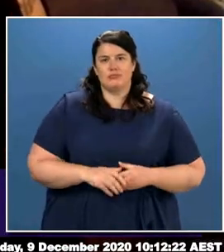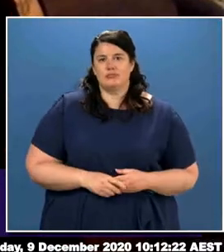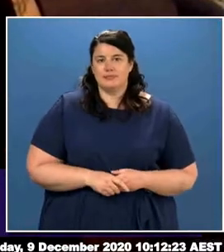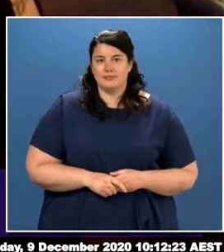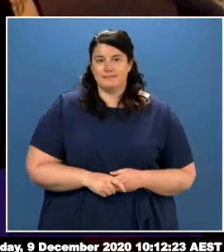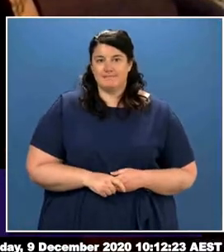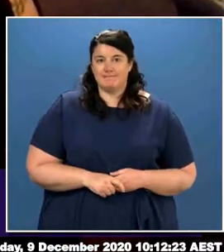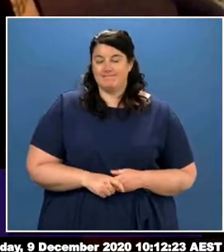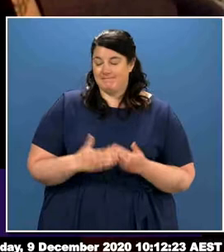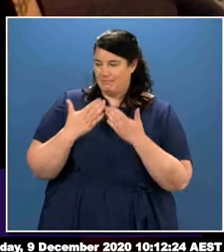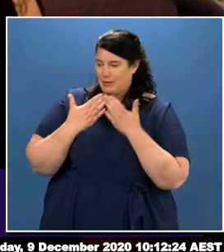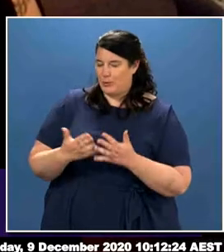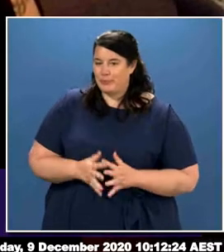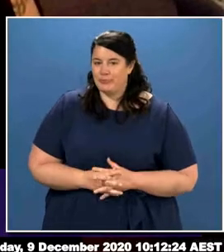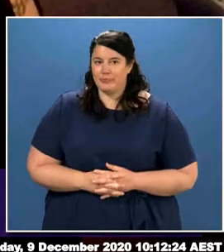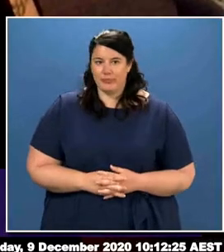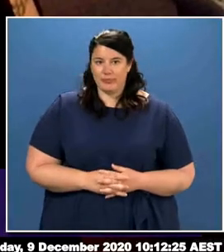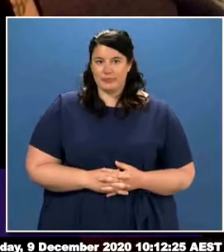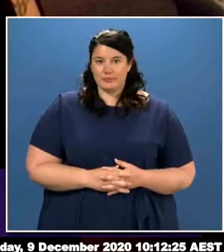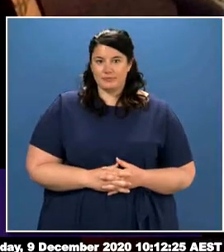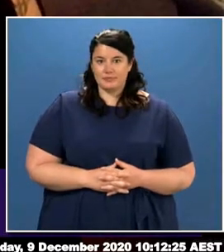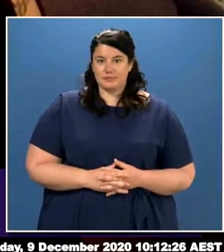Thank you.